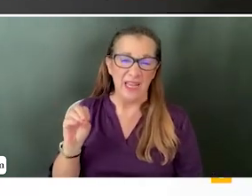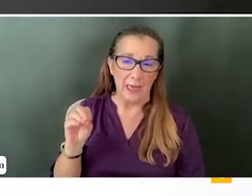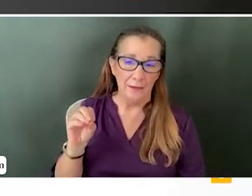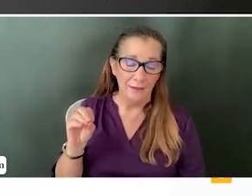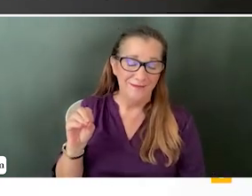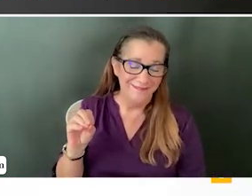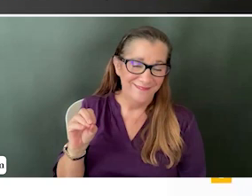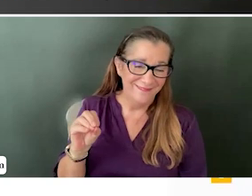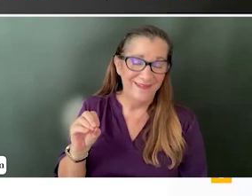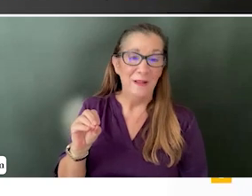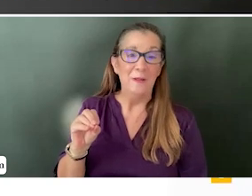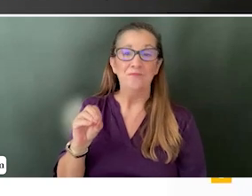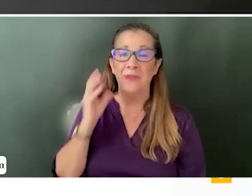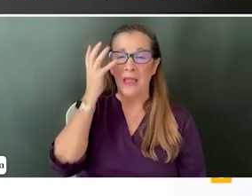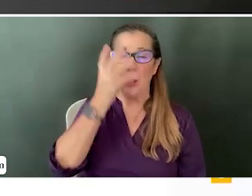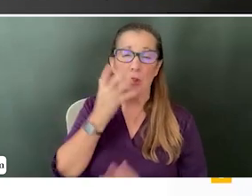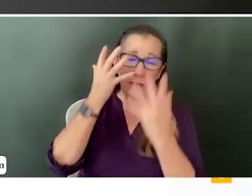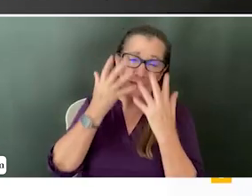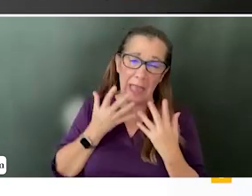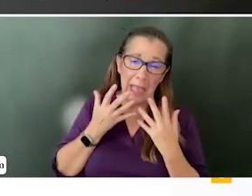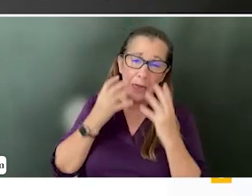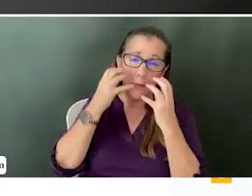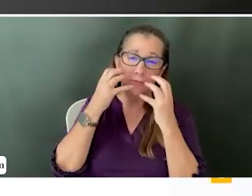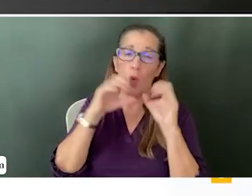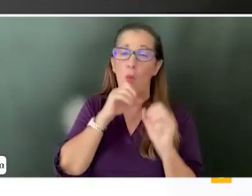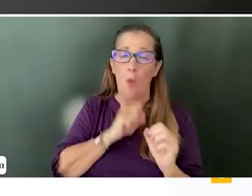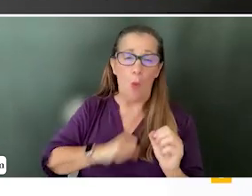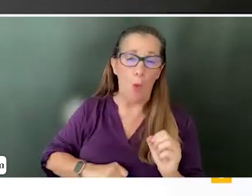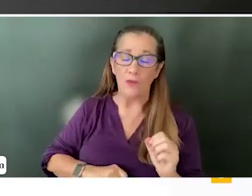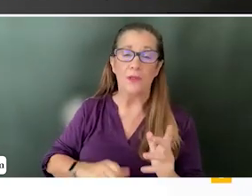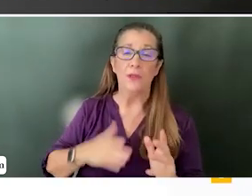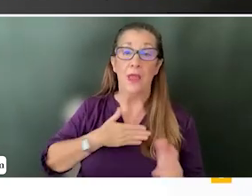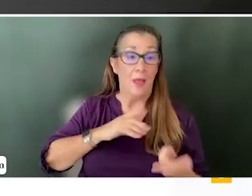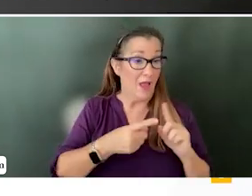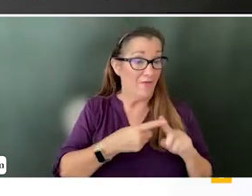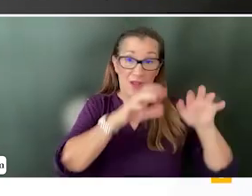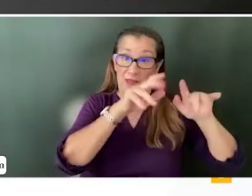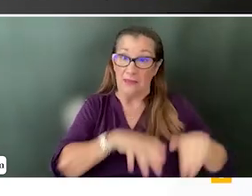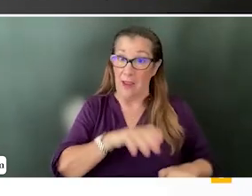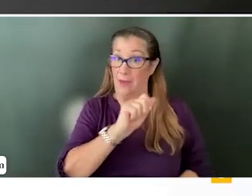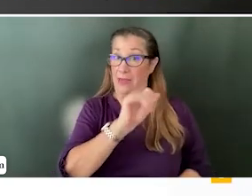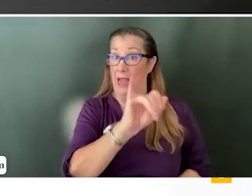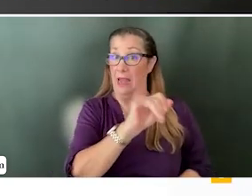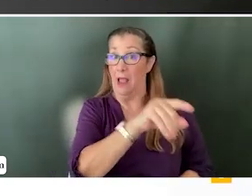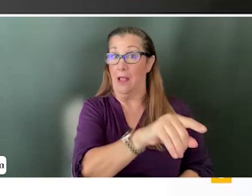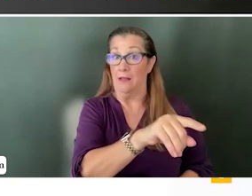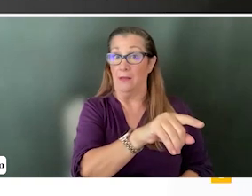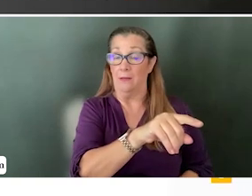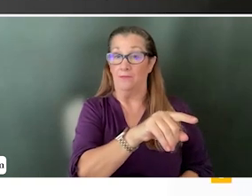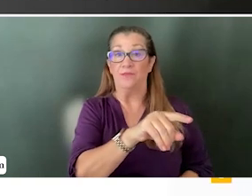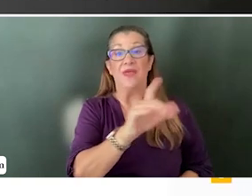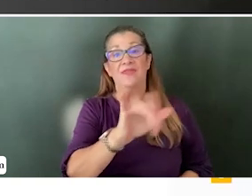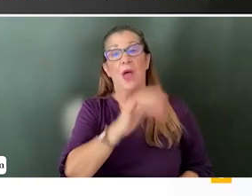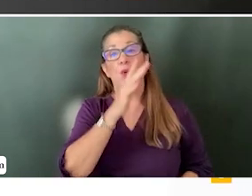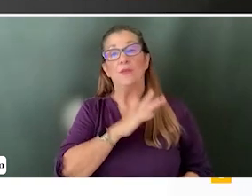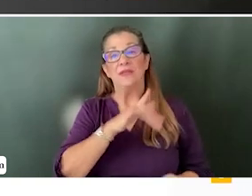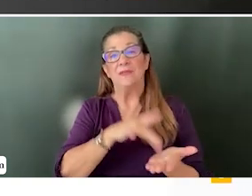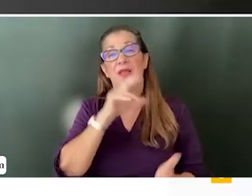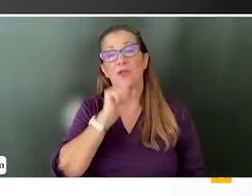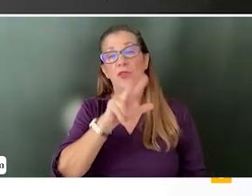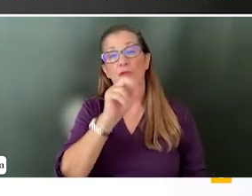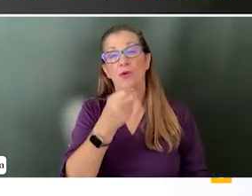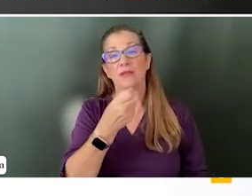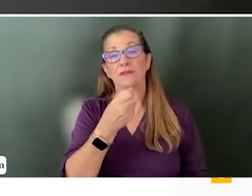Um, and looked very sad and decrepit. And mind you, my friend, that put this into AI is in her mid 30s with four children, a vibrant,